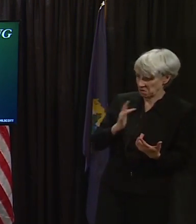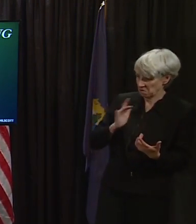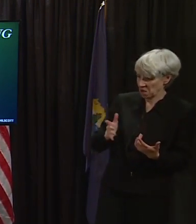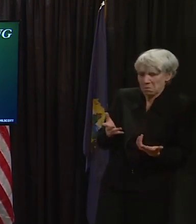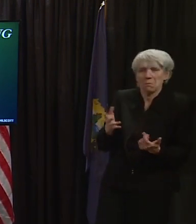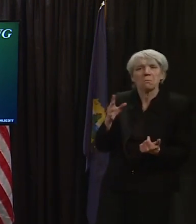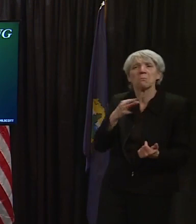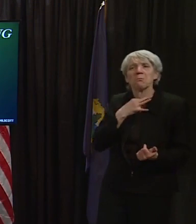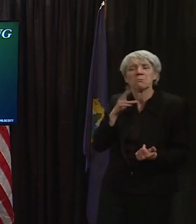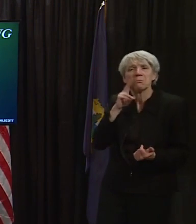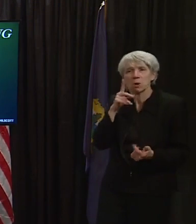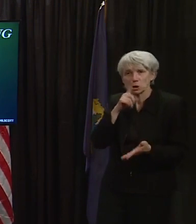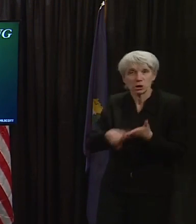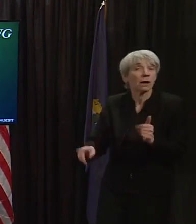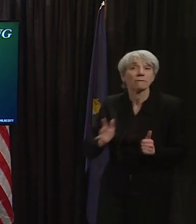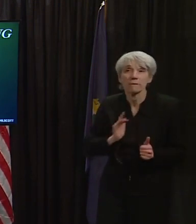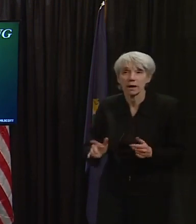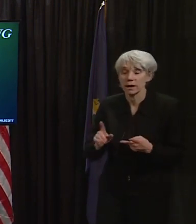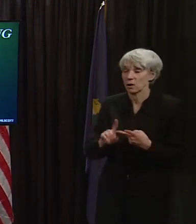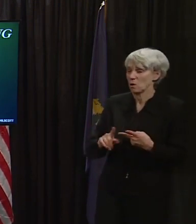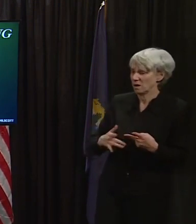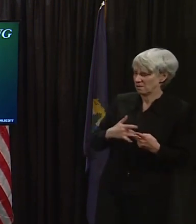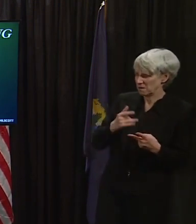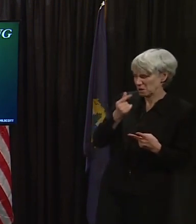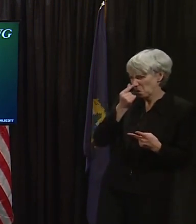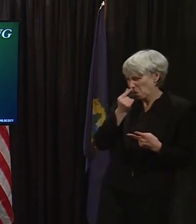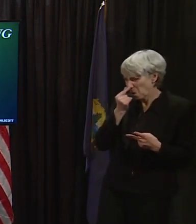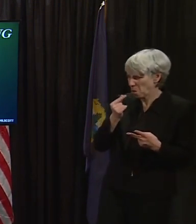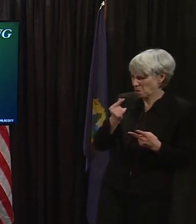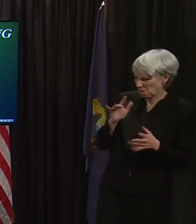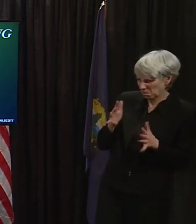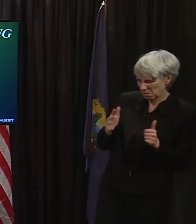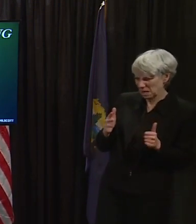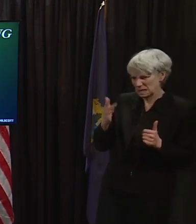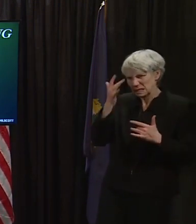for testing and symptomatic um family members for testing after a close